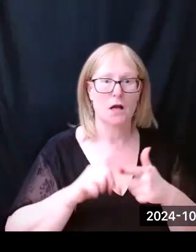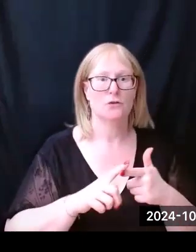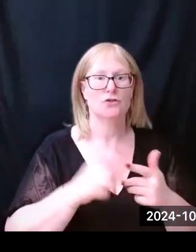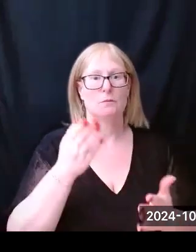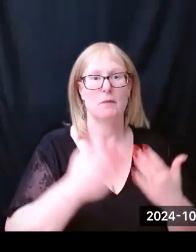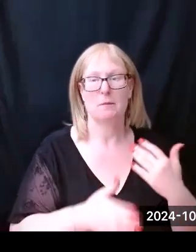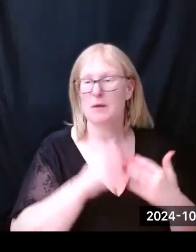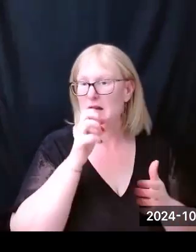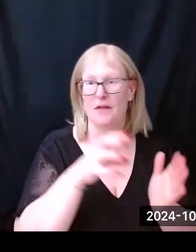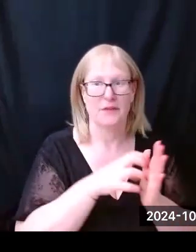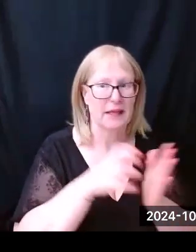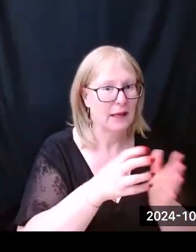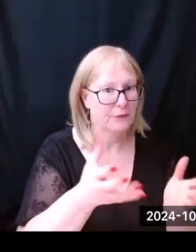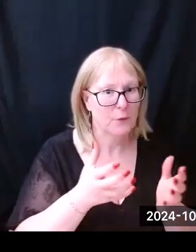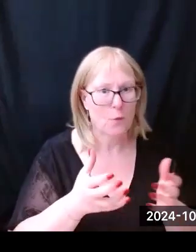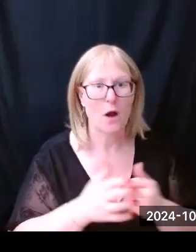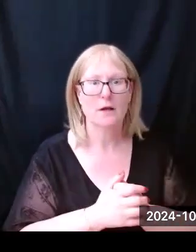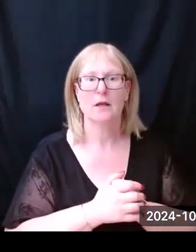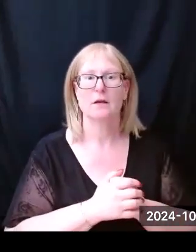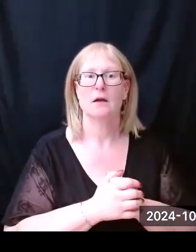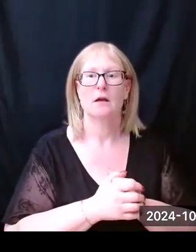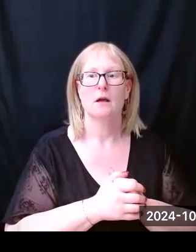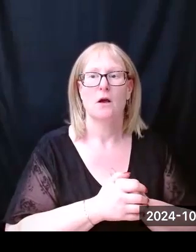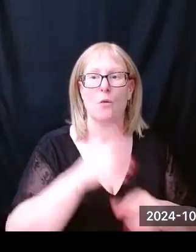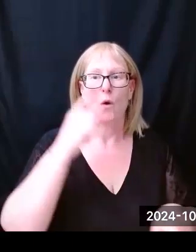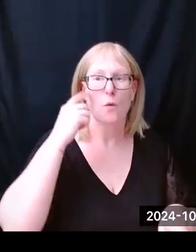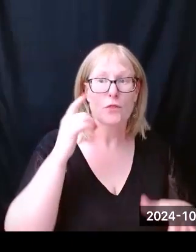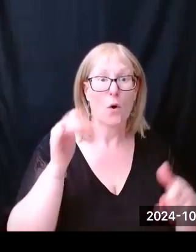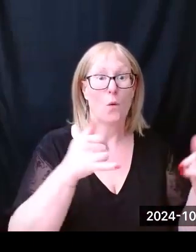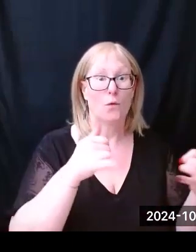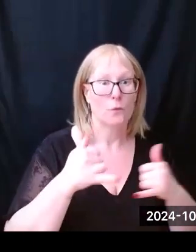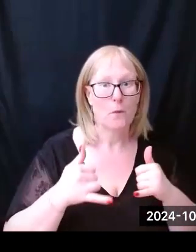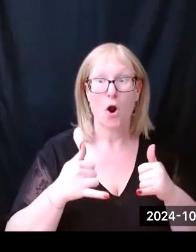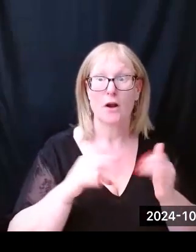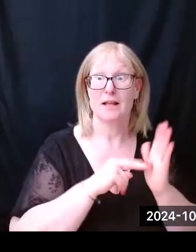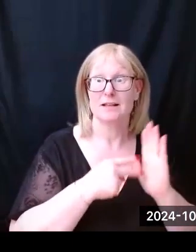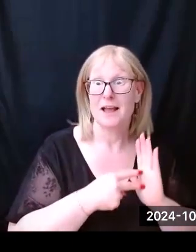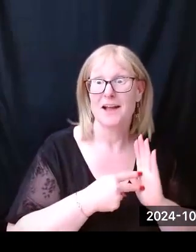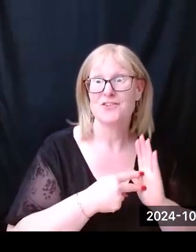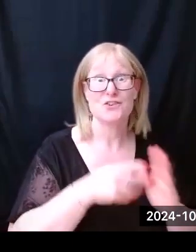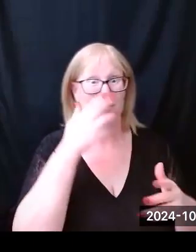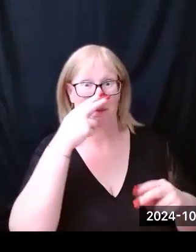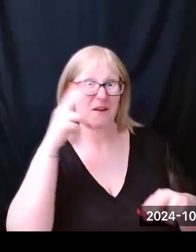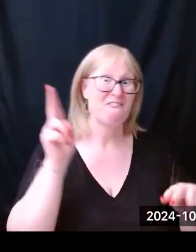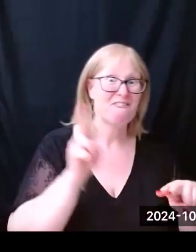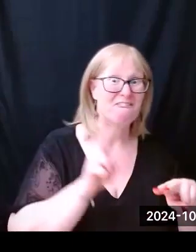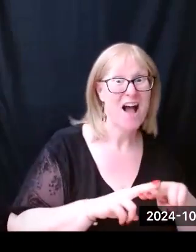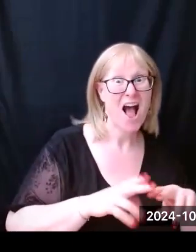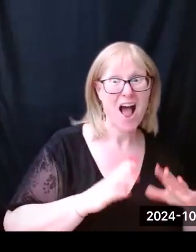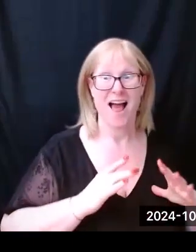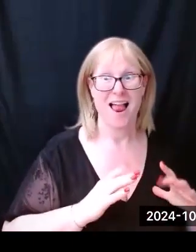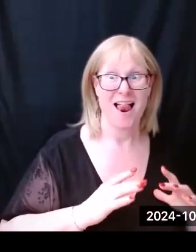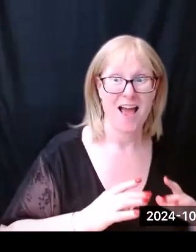cake that they wanted, what we thought was a party and the intention was you're going to have the time of your life the impact was I'm having a rough day.